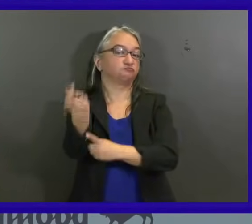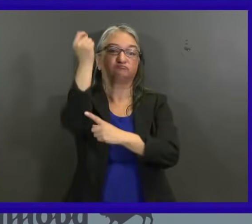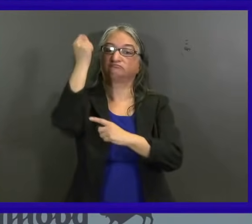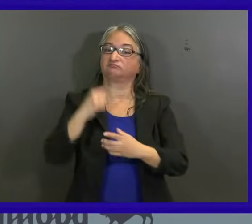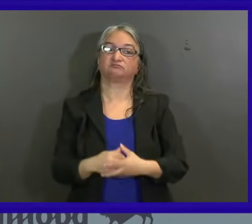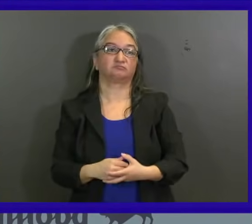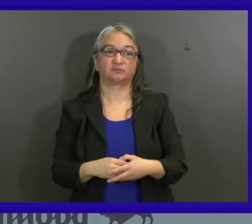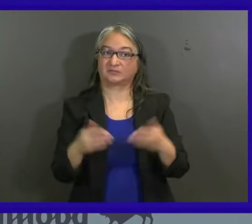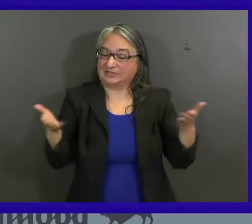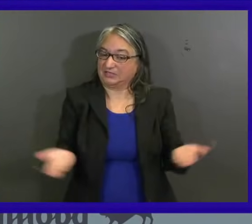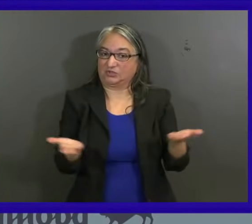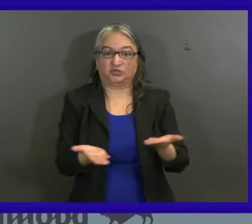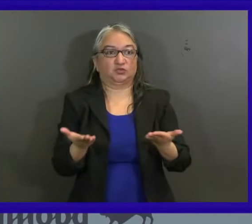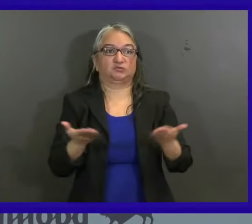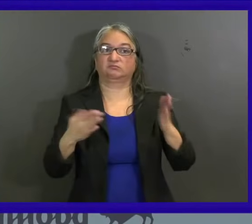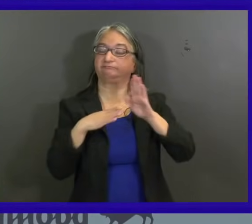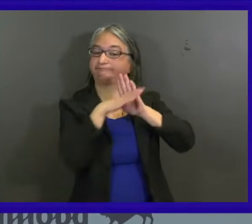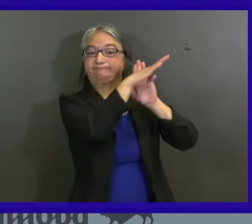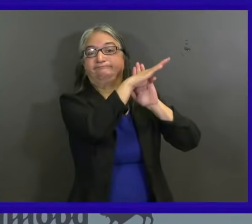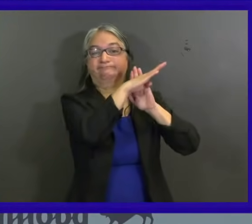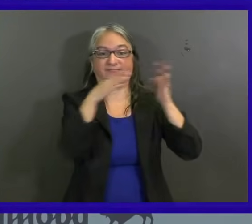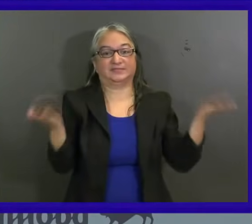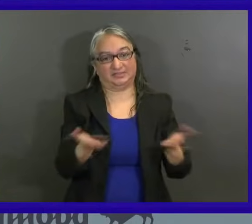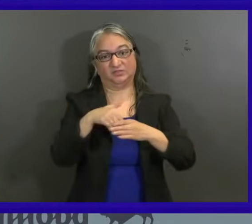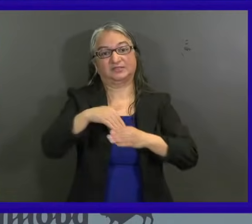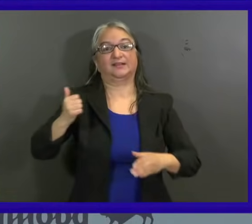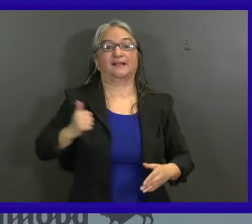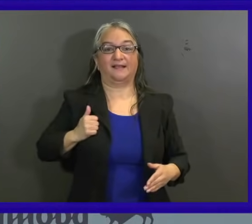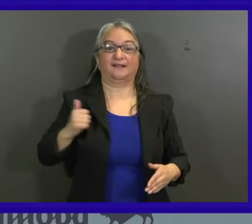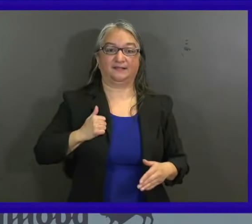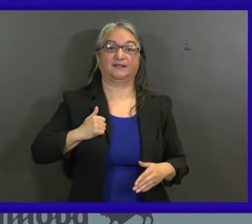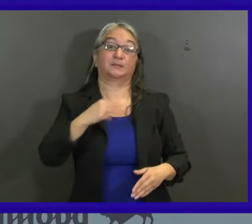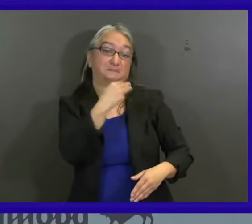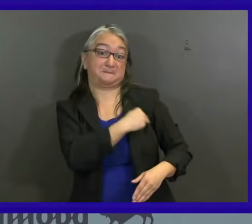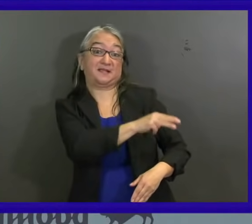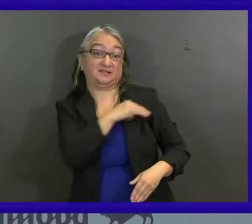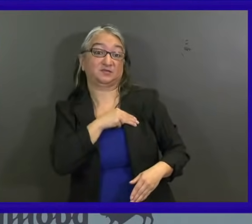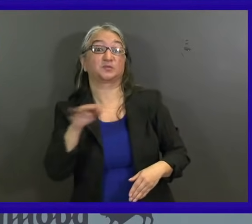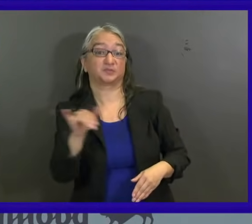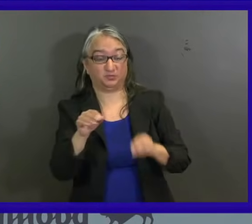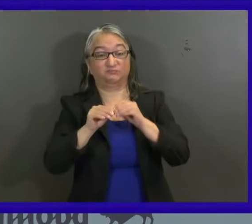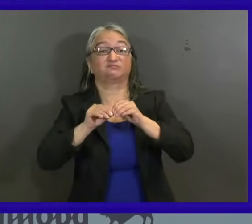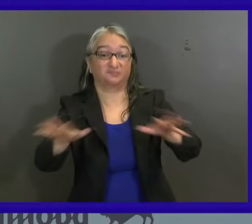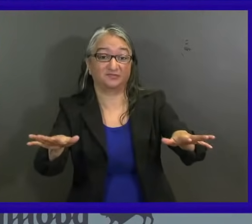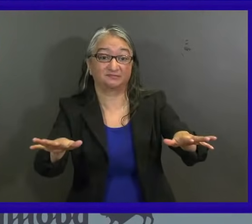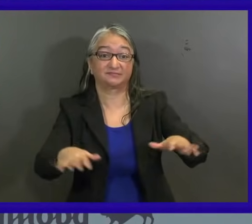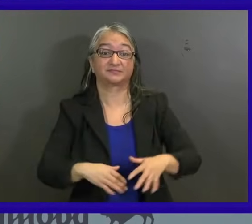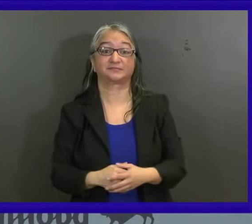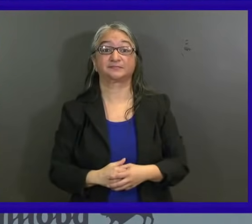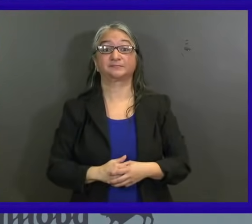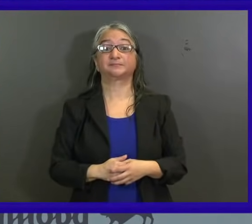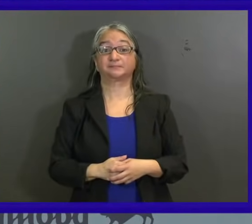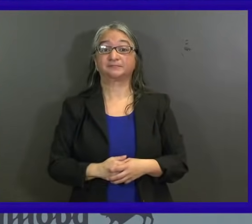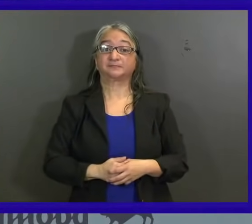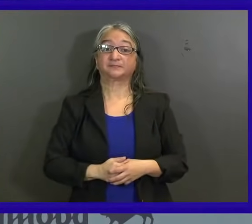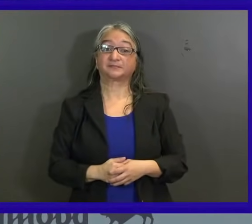in manitoba spreading in the community very shortly and so we've been here before we know